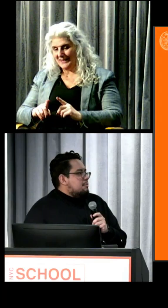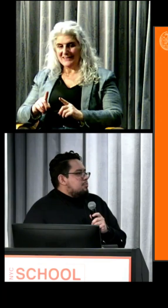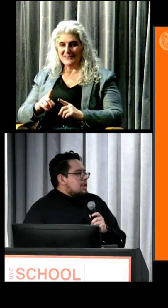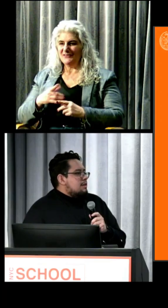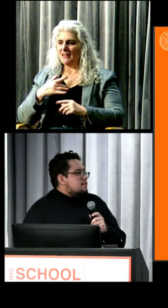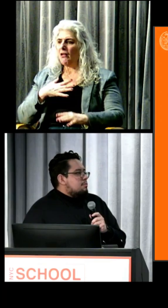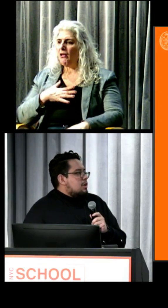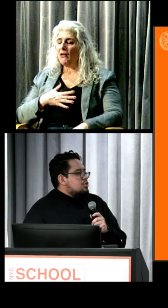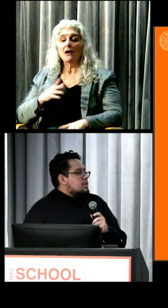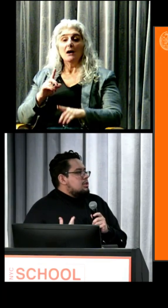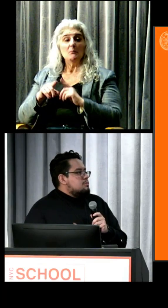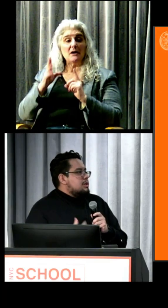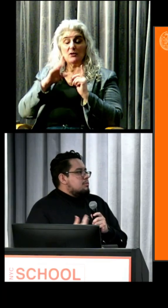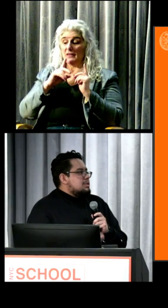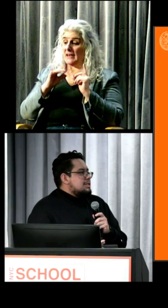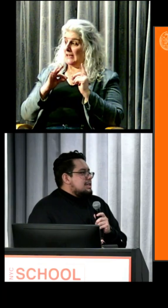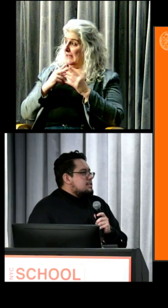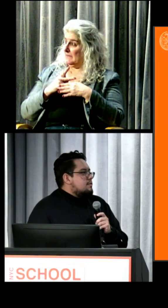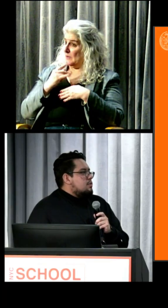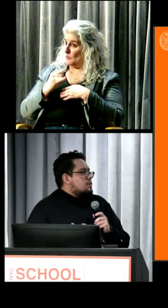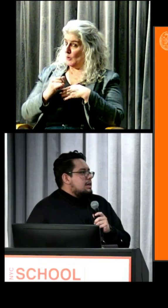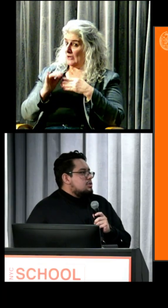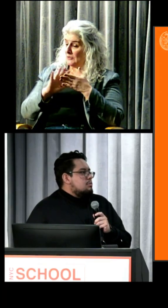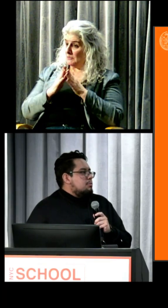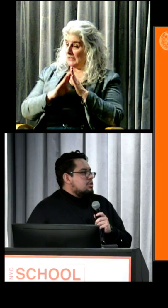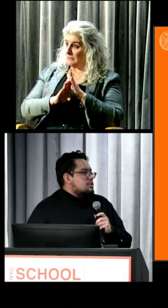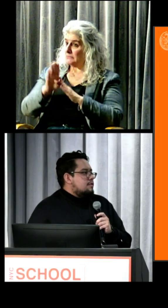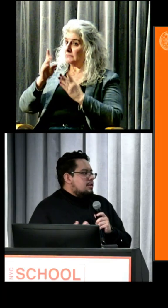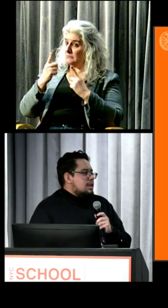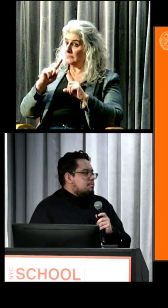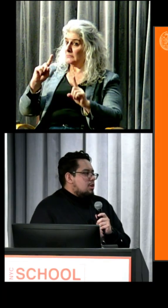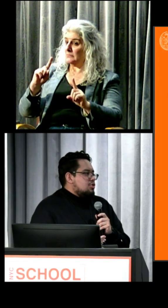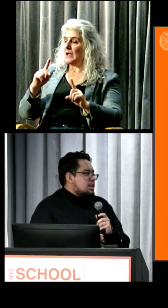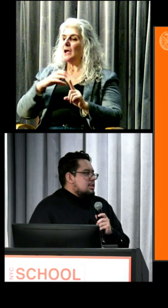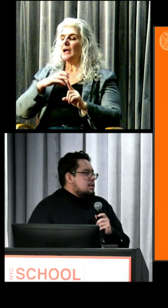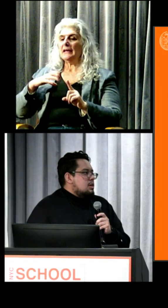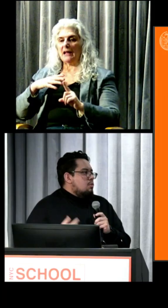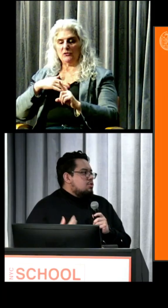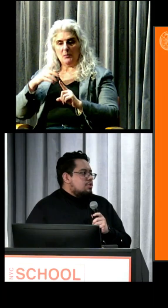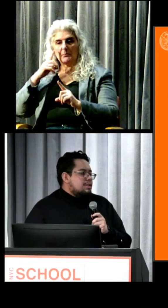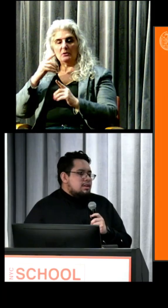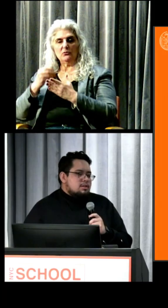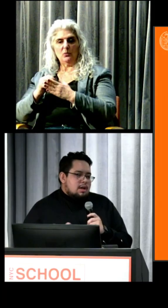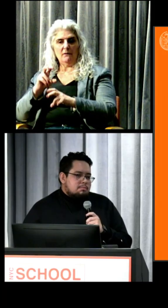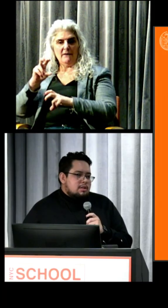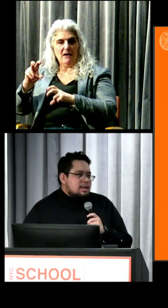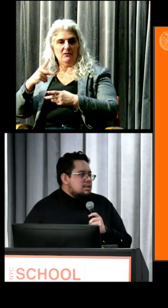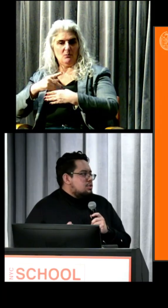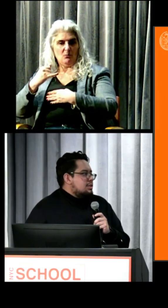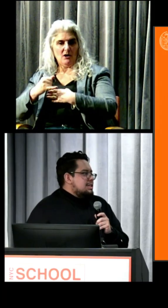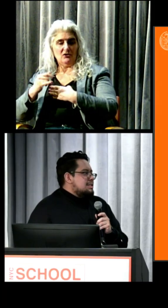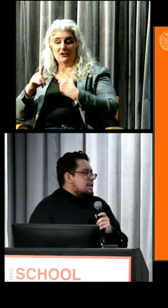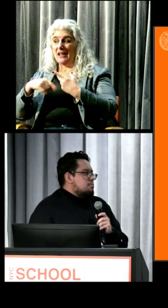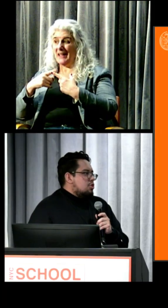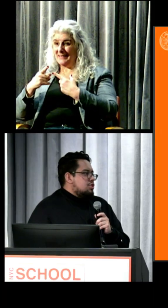So I never know how loud I am. One thing we wanted to make sure in building those relationships, we were listening to the